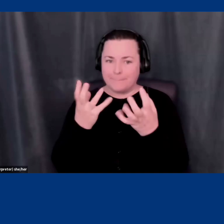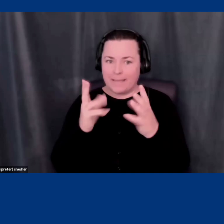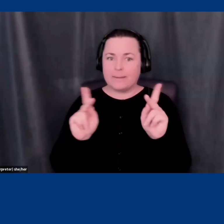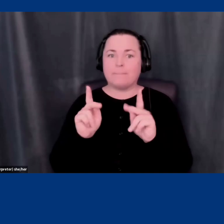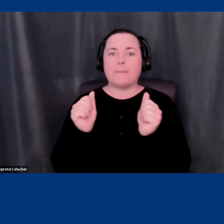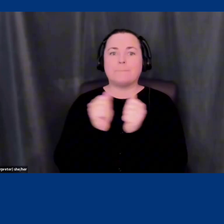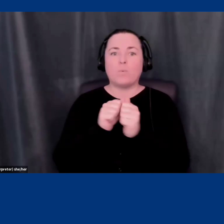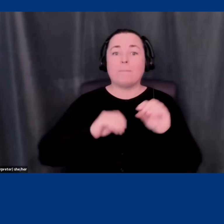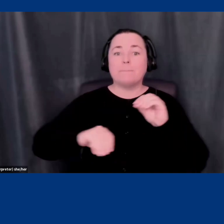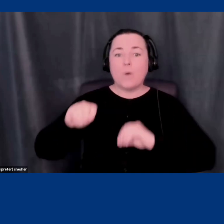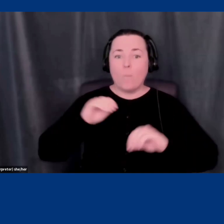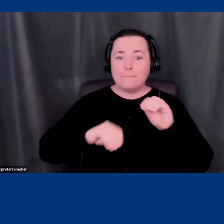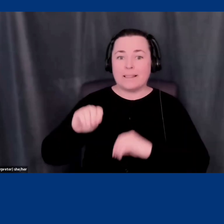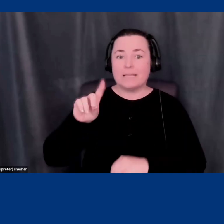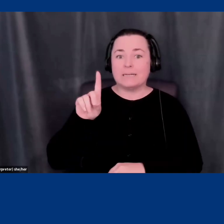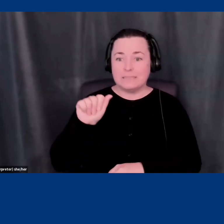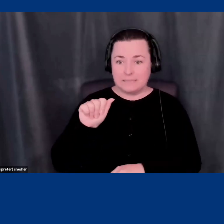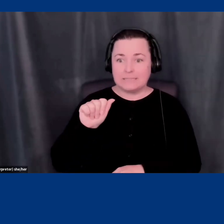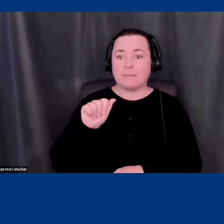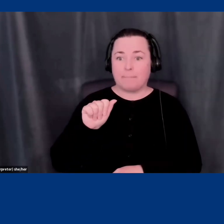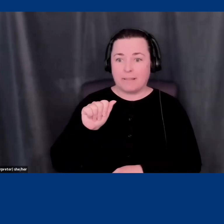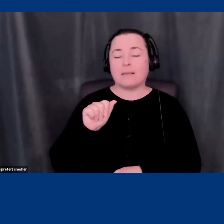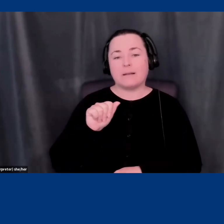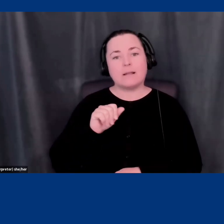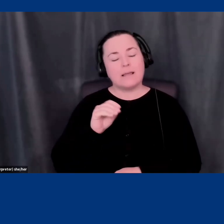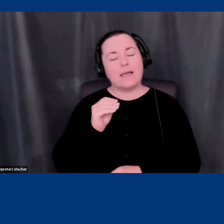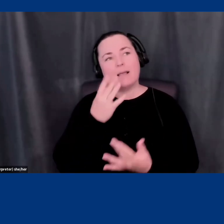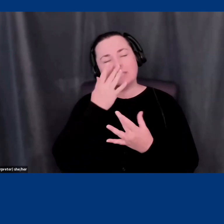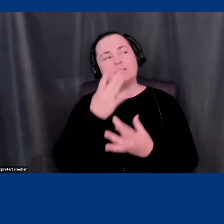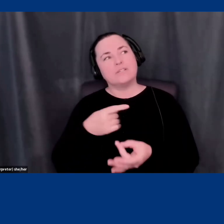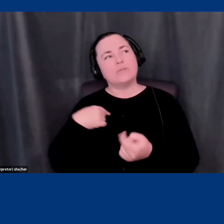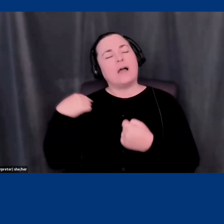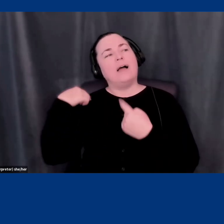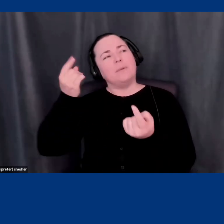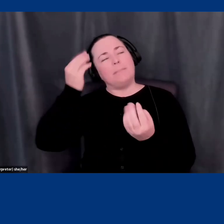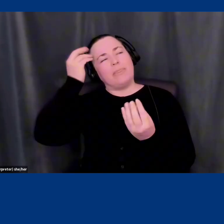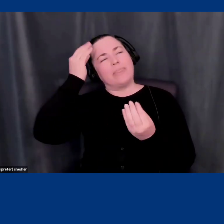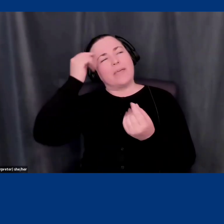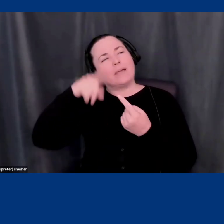And so it's interesting because I've been thinking about this question a lot of like, what does it look